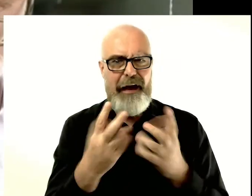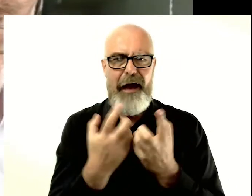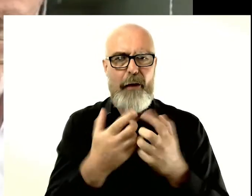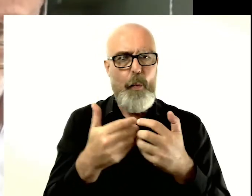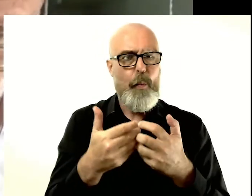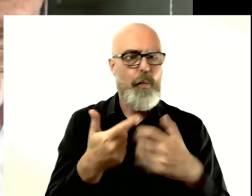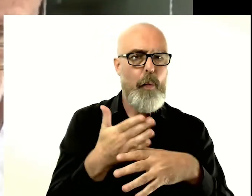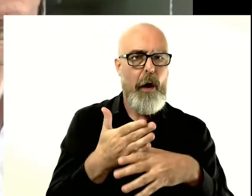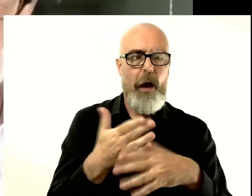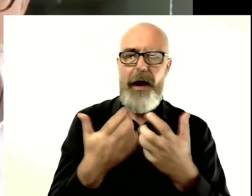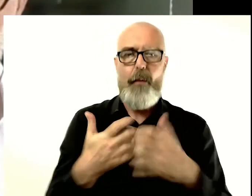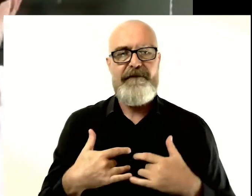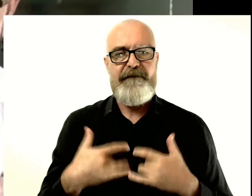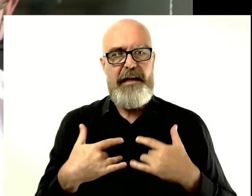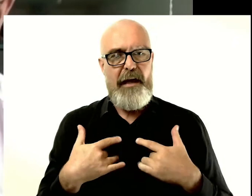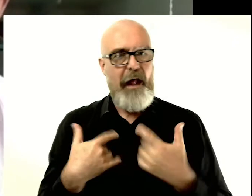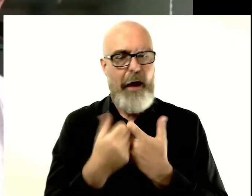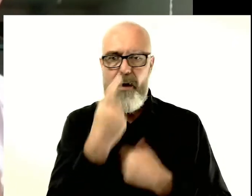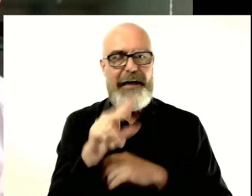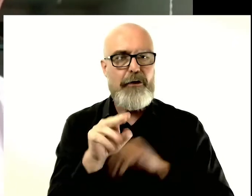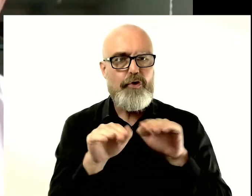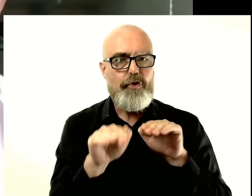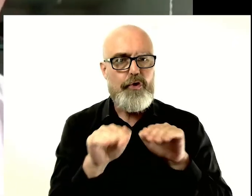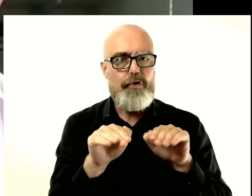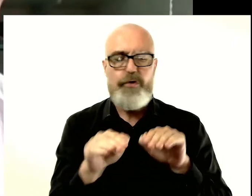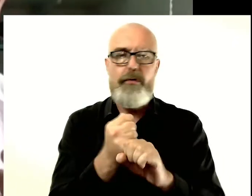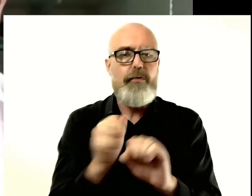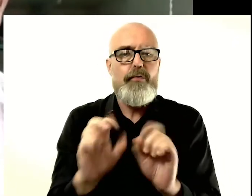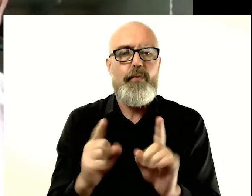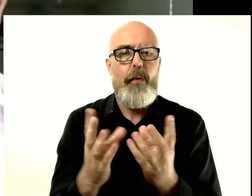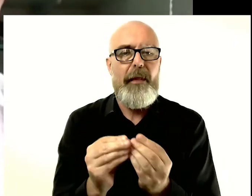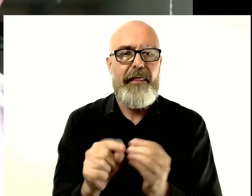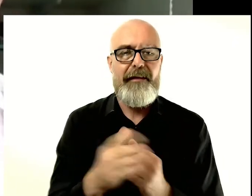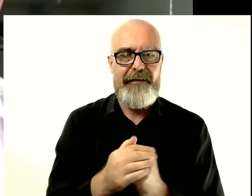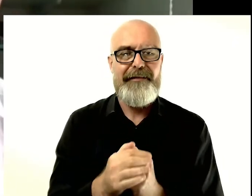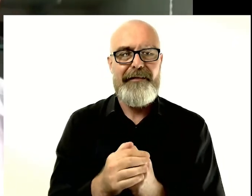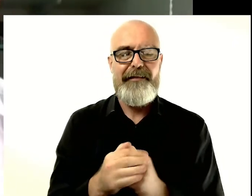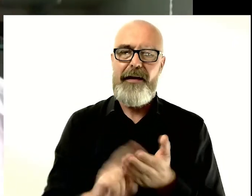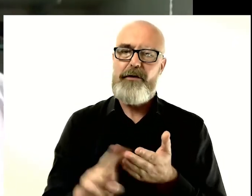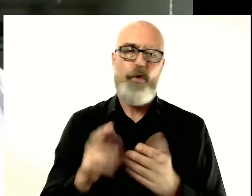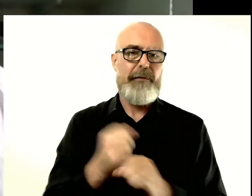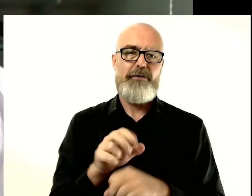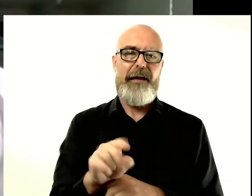to see how they work how they feel how you can touch them what you can do with